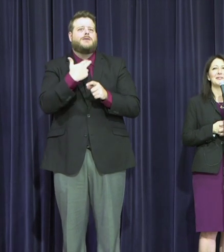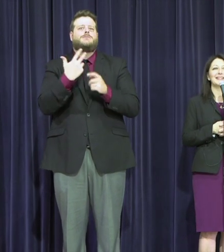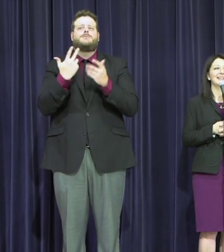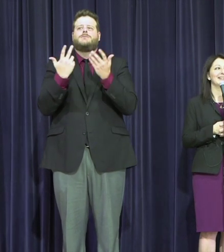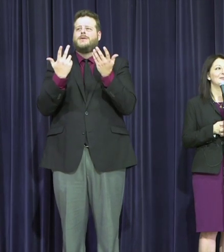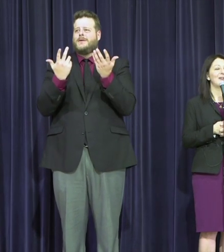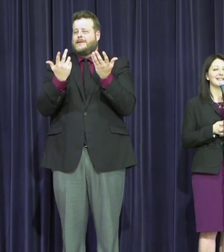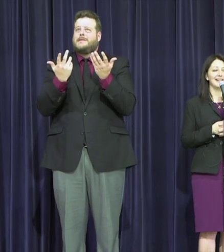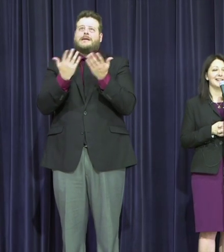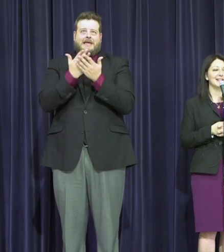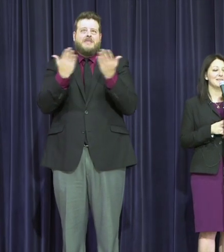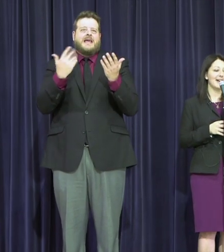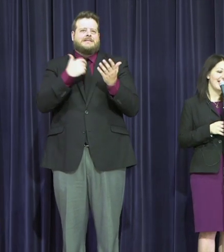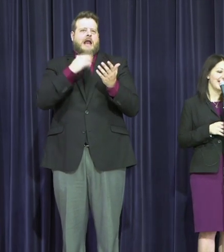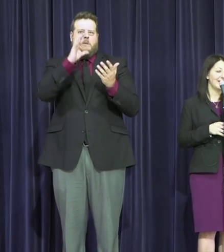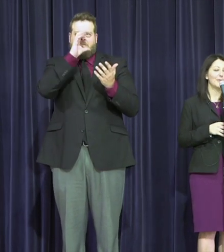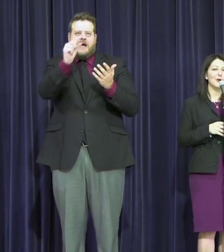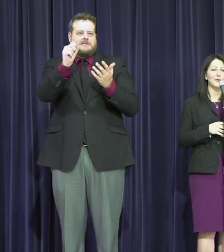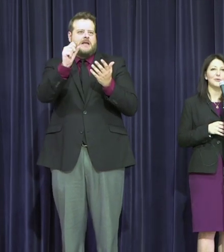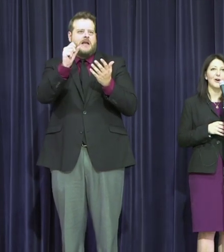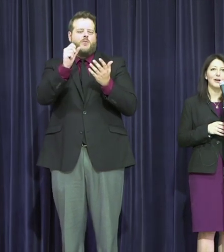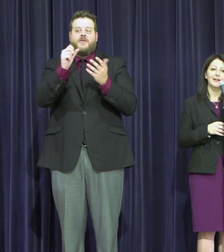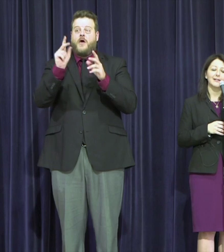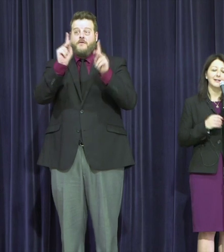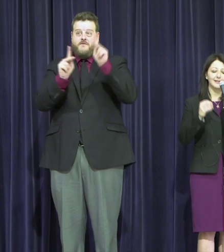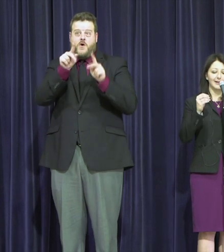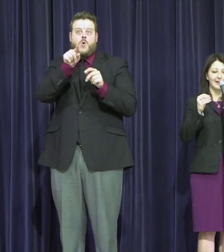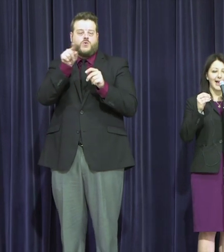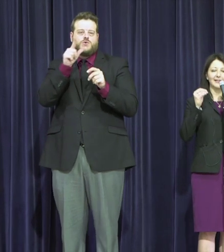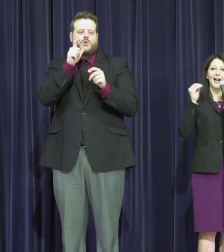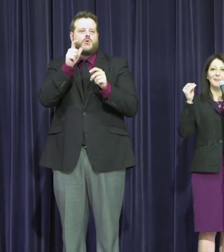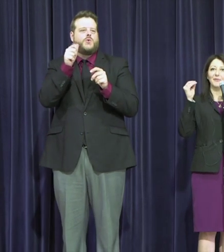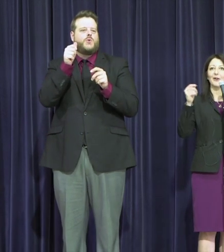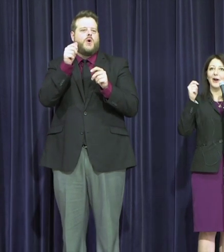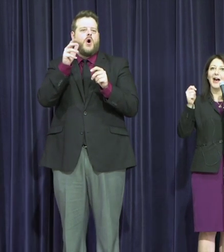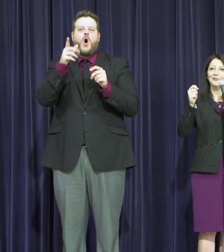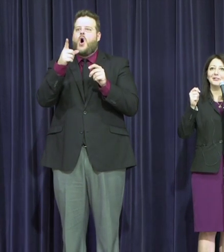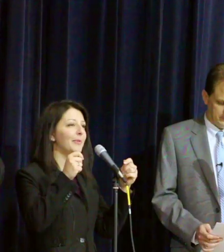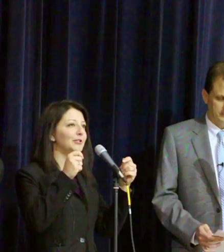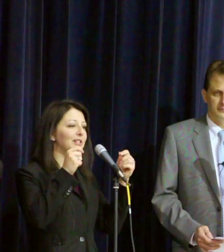I am really fascinated by folks who are at the top of their craft.